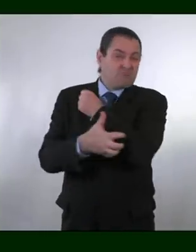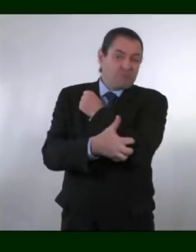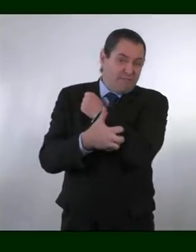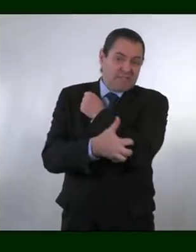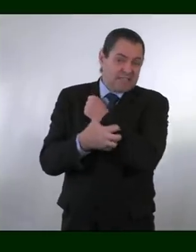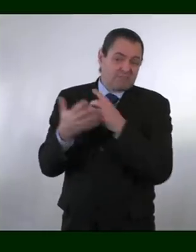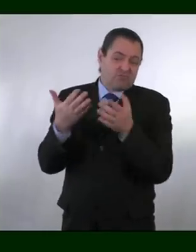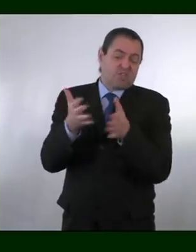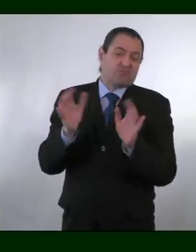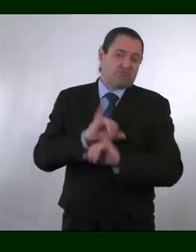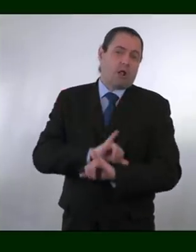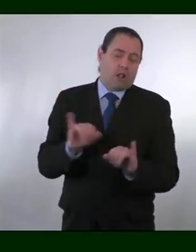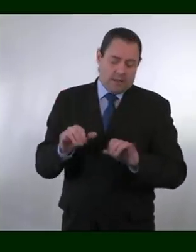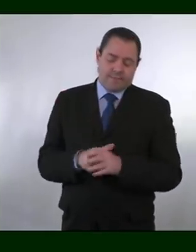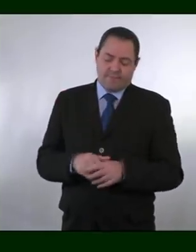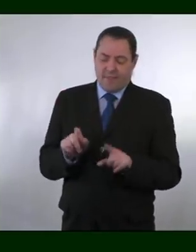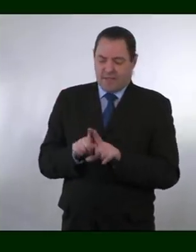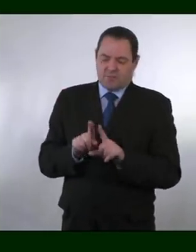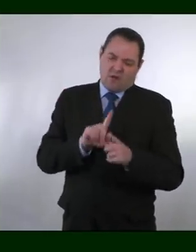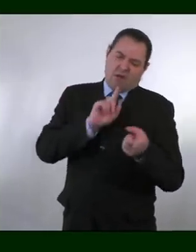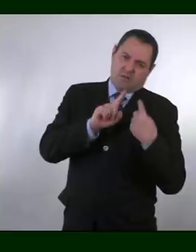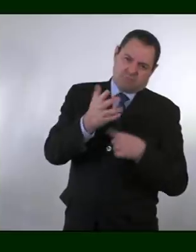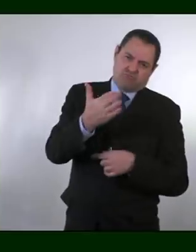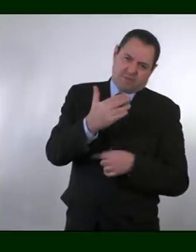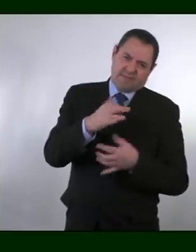the previous question from the hon. Member for Newcastle upon Tyne Central (Chi Onwurah), I made